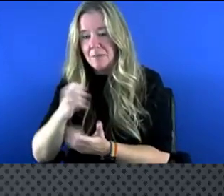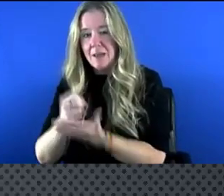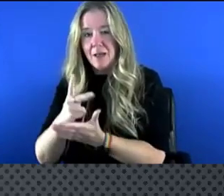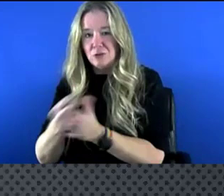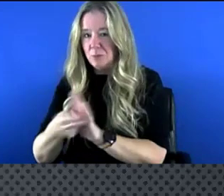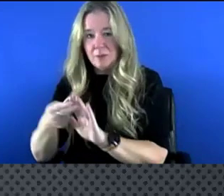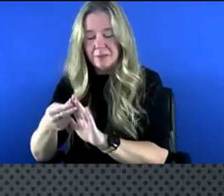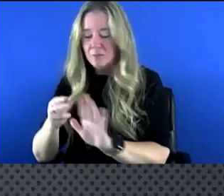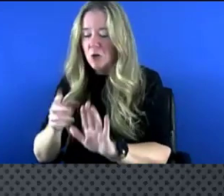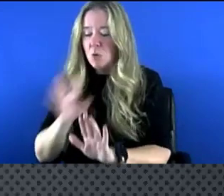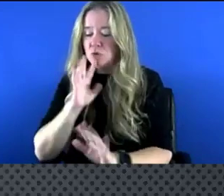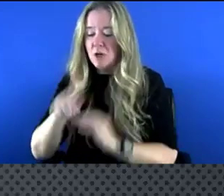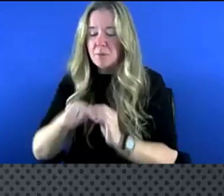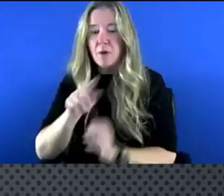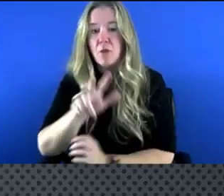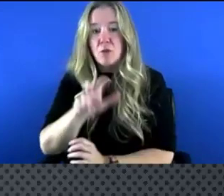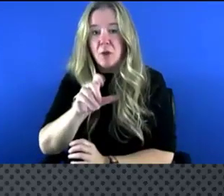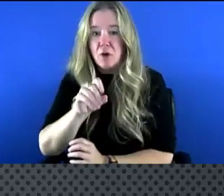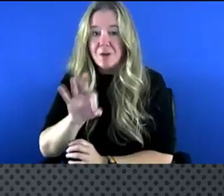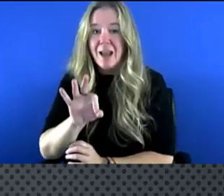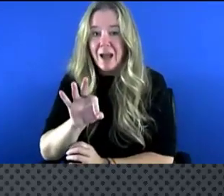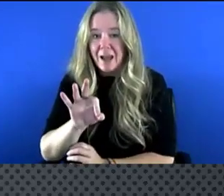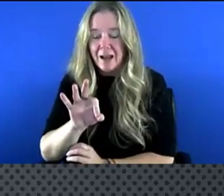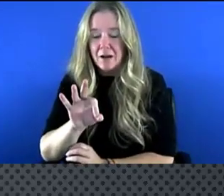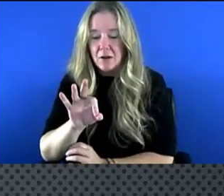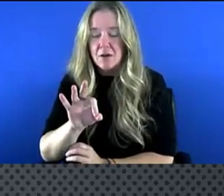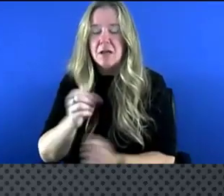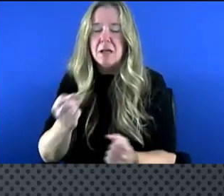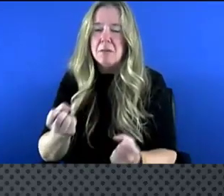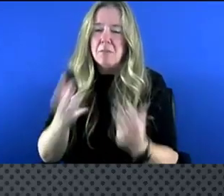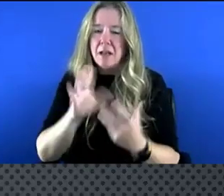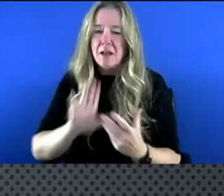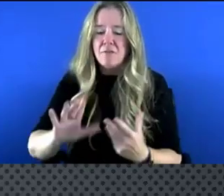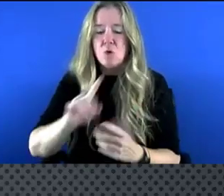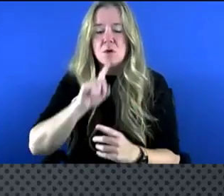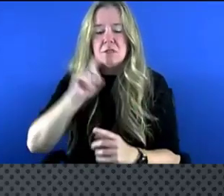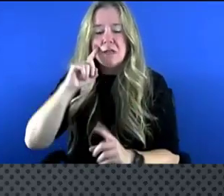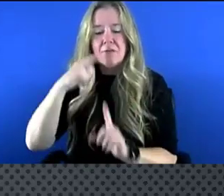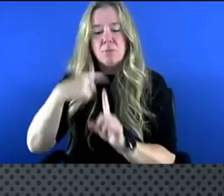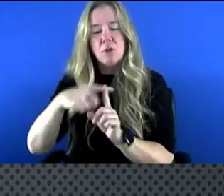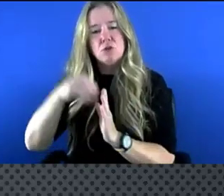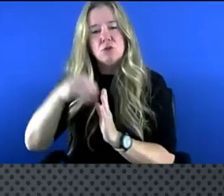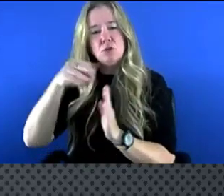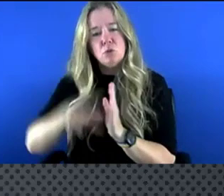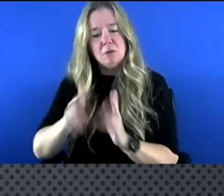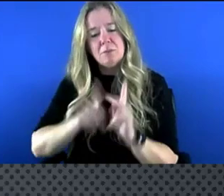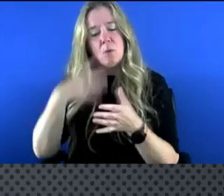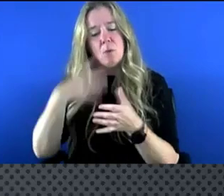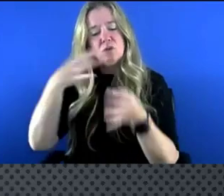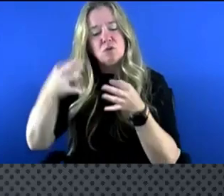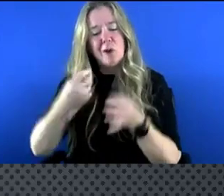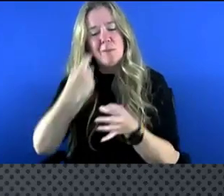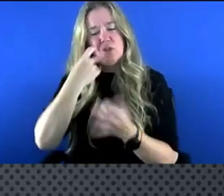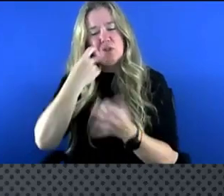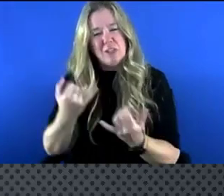We're talking about the 309. A lot of your deaf plus students that people were describing on today's panel